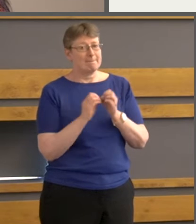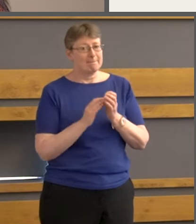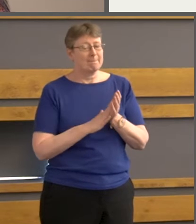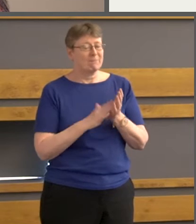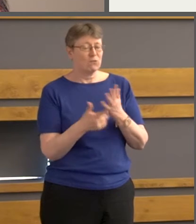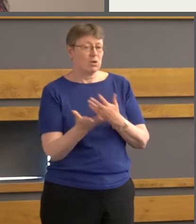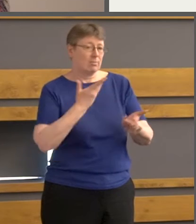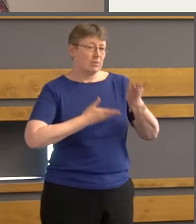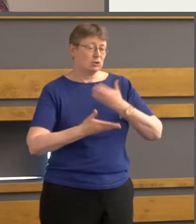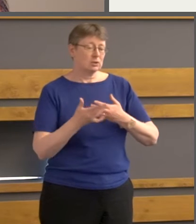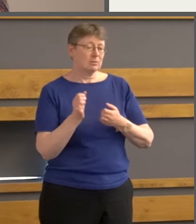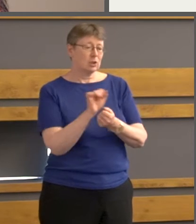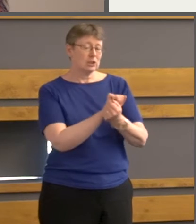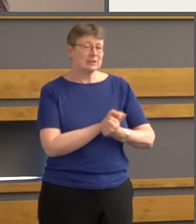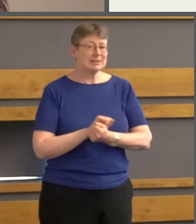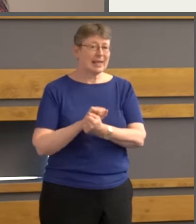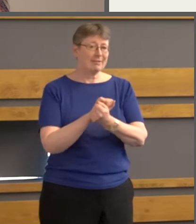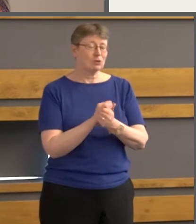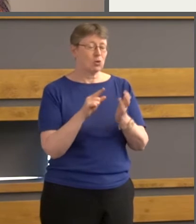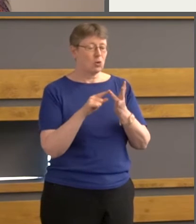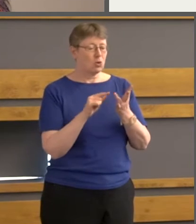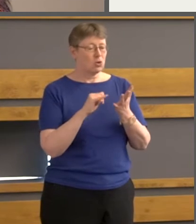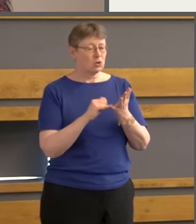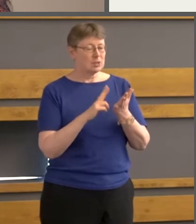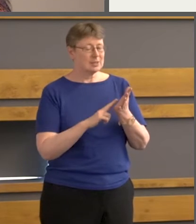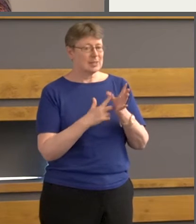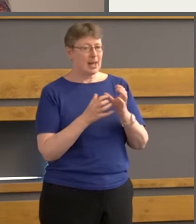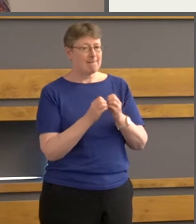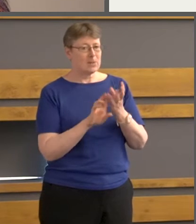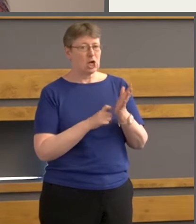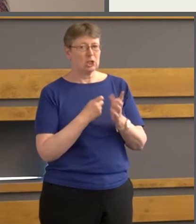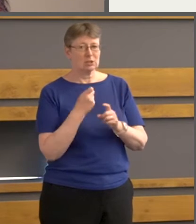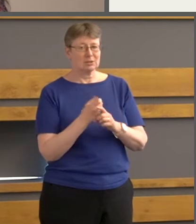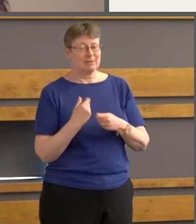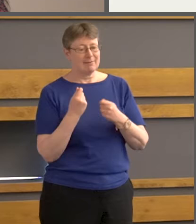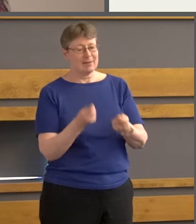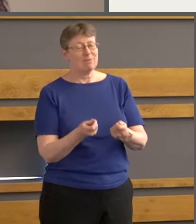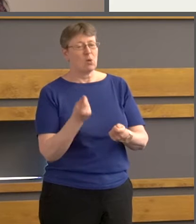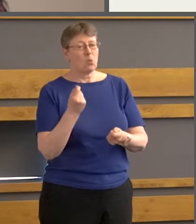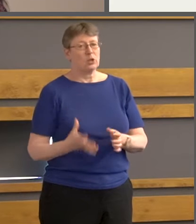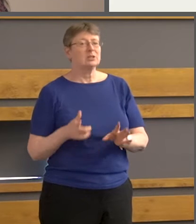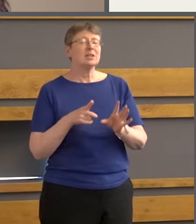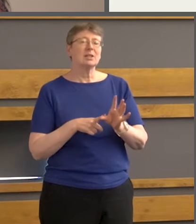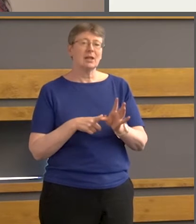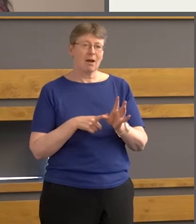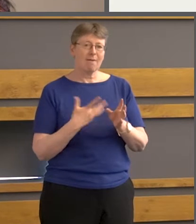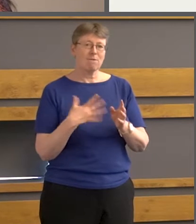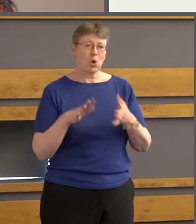for slaves called osnaburgs was given once or twice a year as a clothing allowance by the plantation owner for the wearers themselves